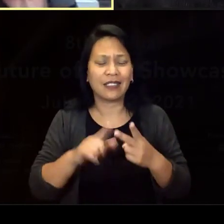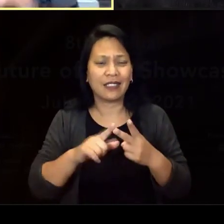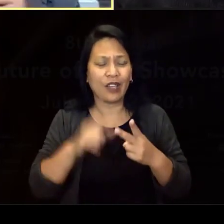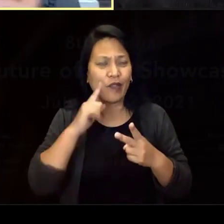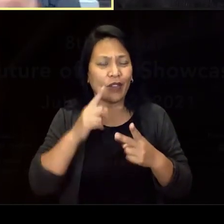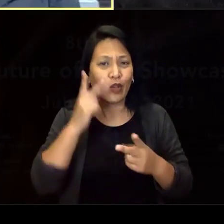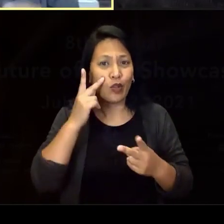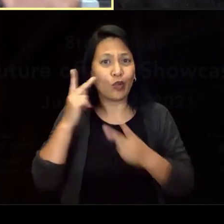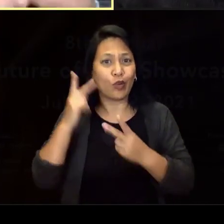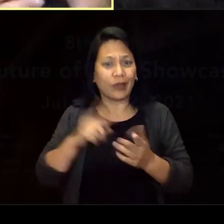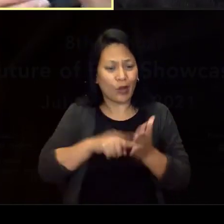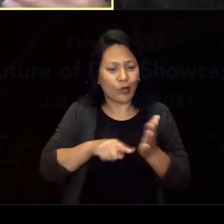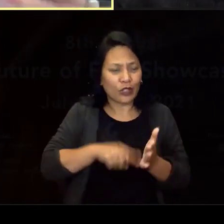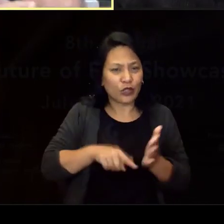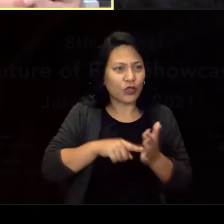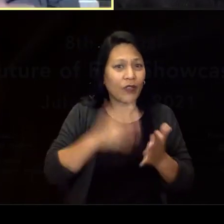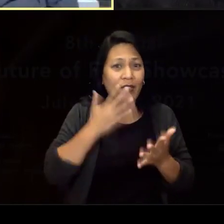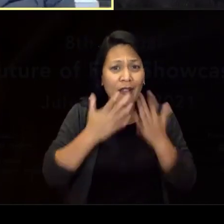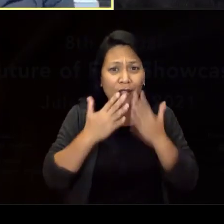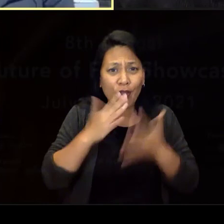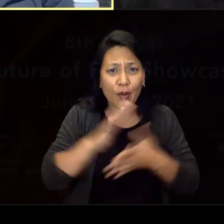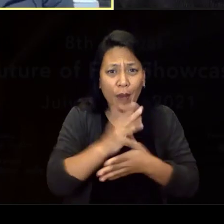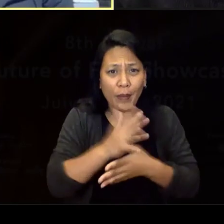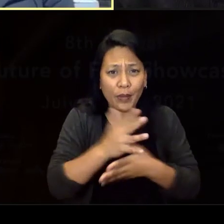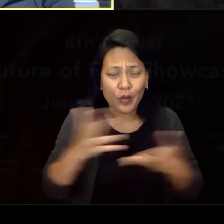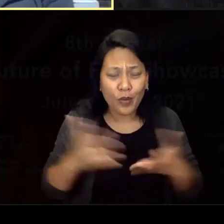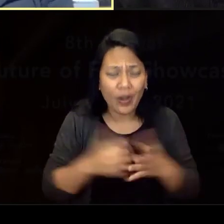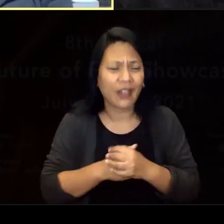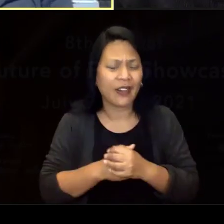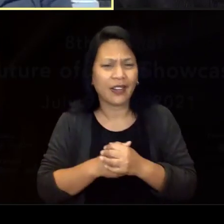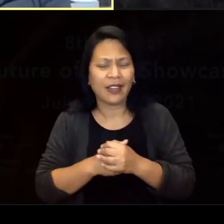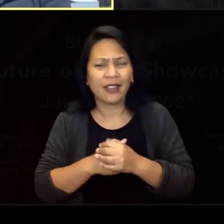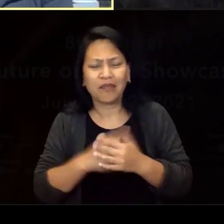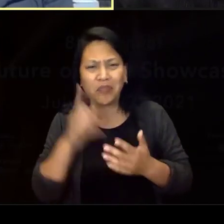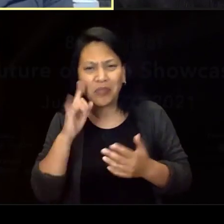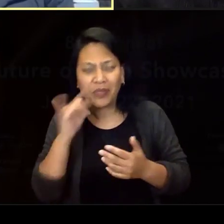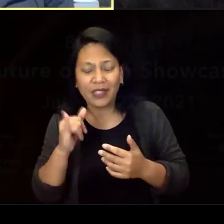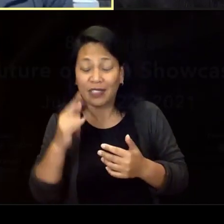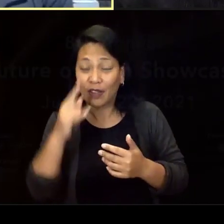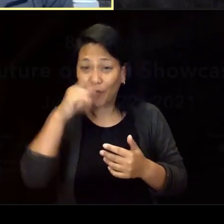all these different colours, what were they using back then? And I think it's like super fun to kind of do that research.